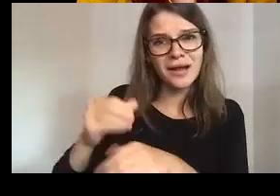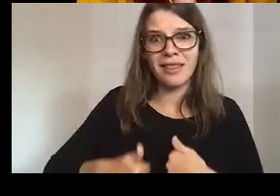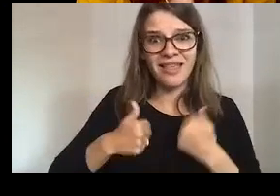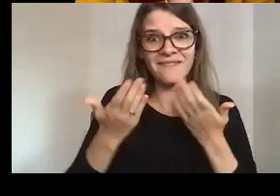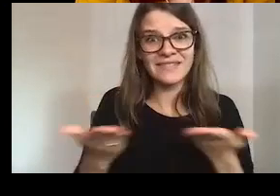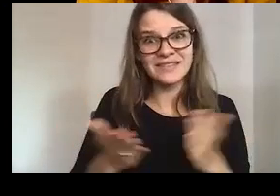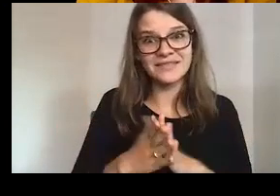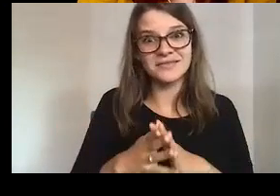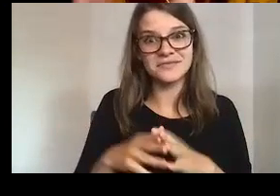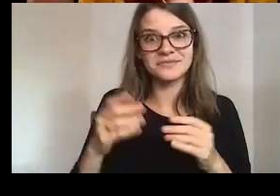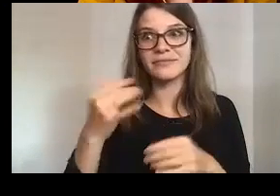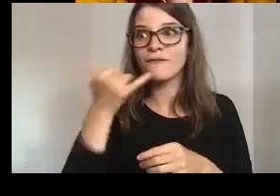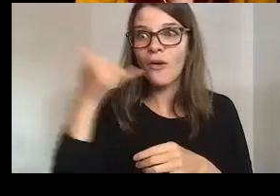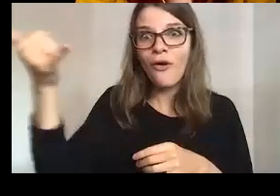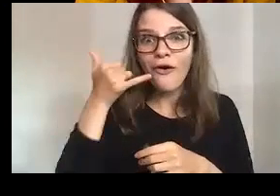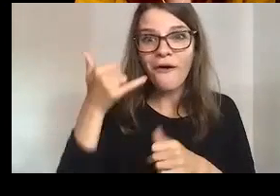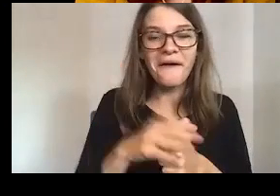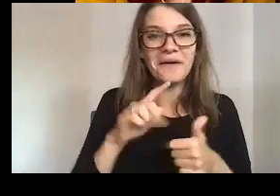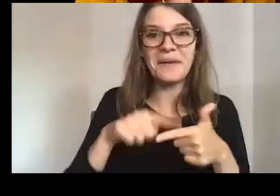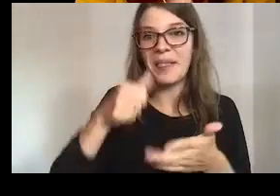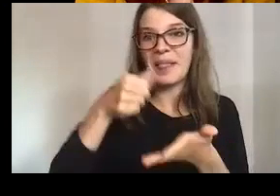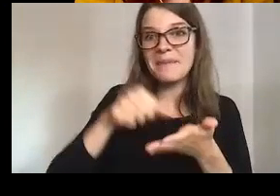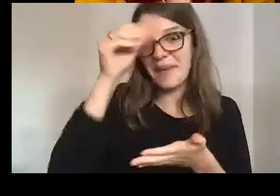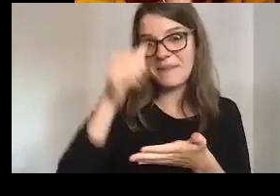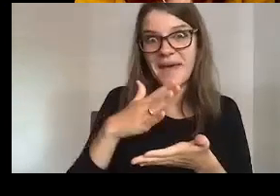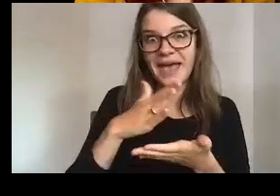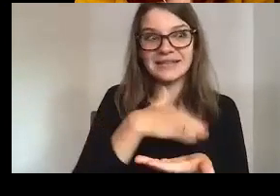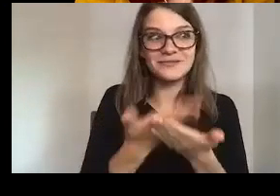happen the mail carrier stops to deliver your mail in the middle of your session